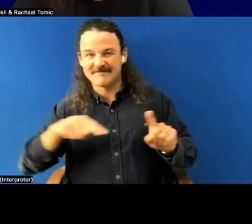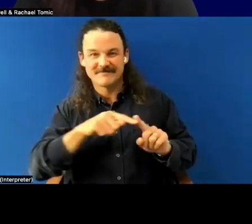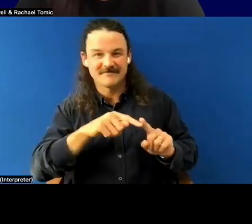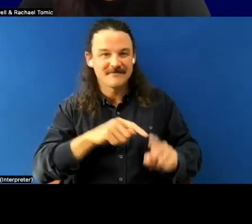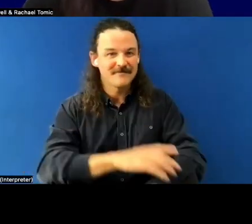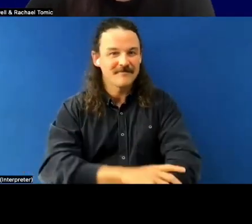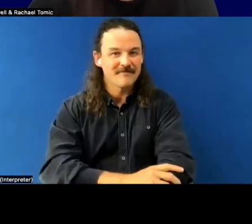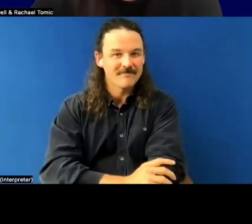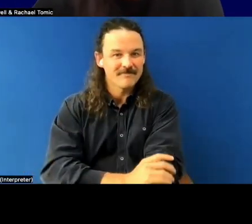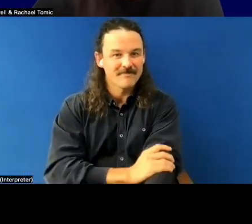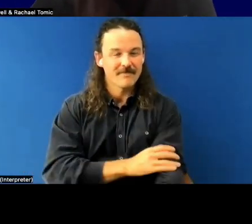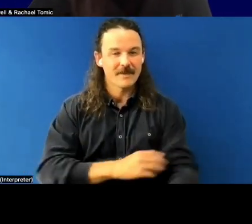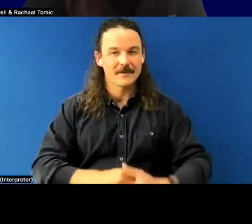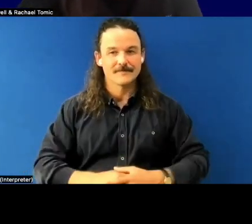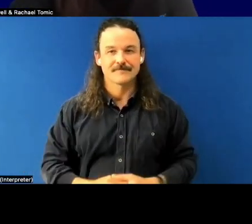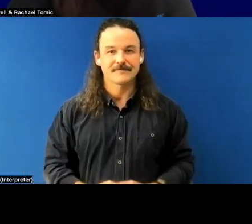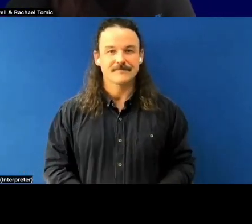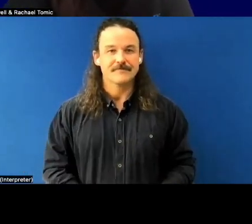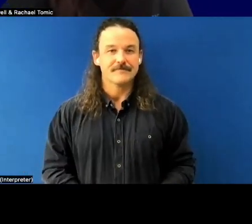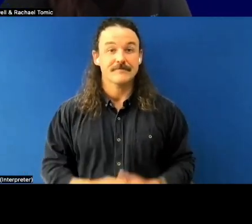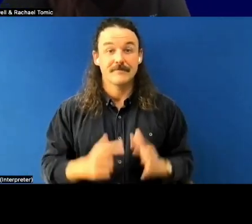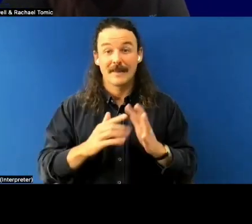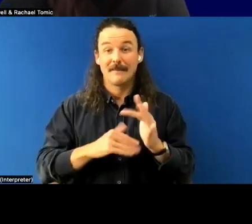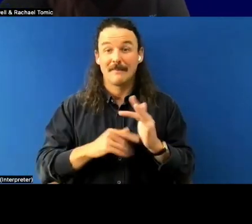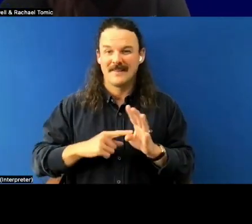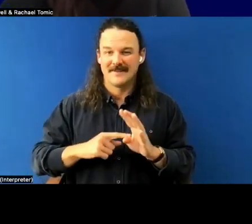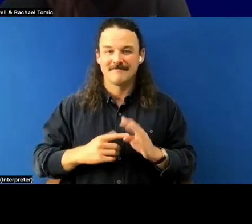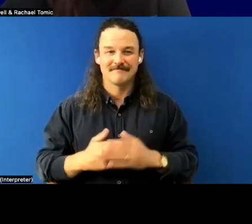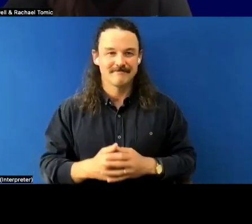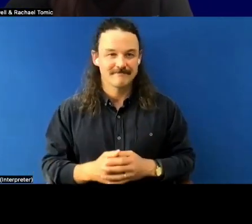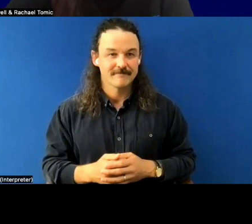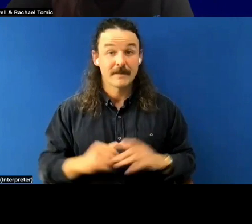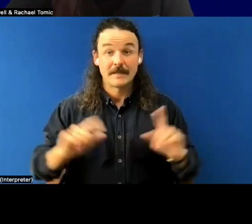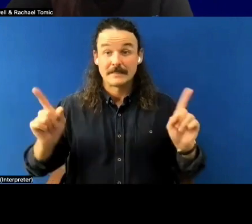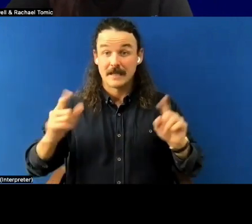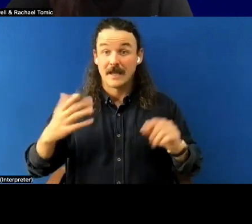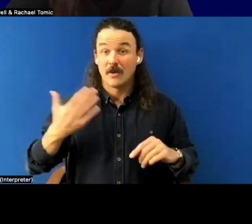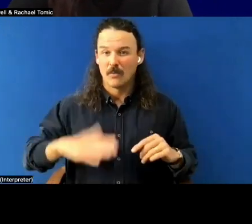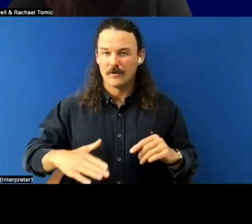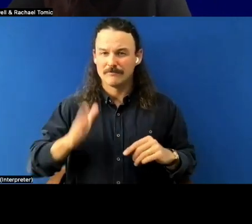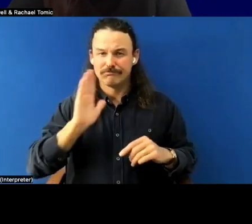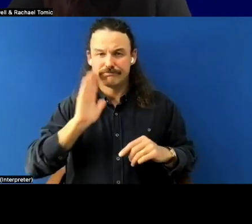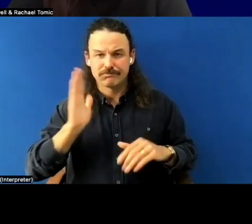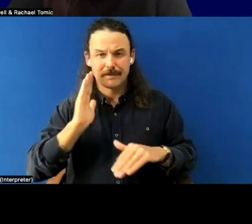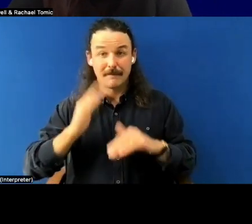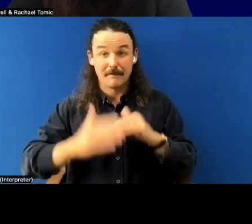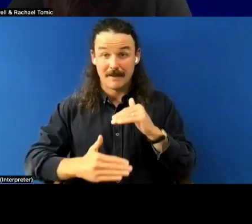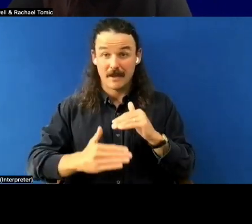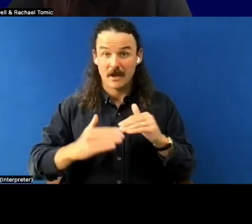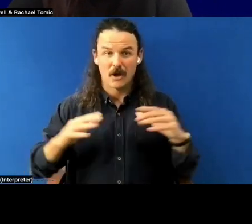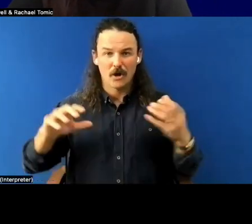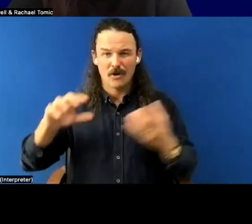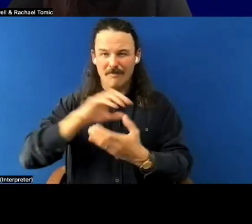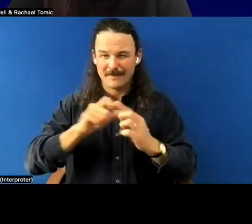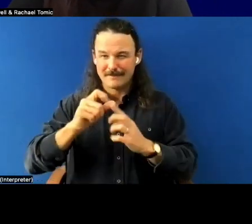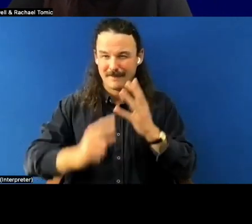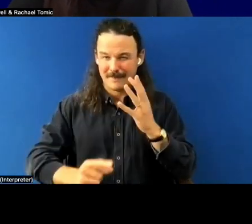Emily again. In today's presentation we're going to discuss complex disability and rare disease, giving an overview